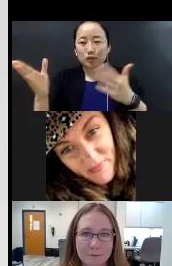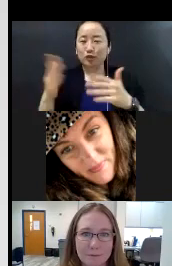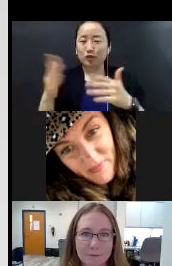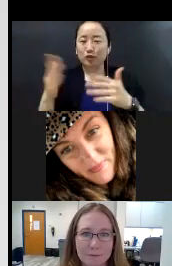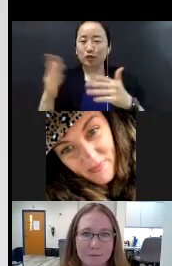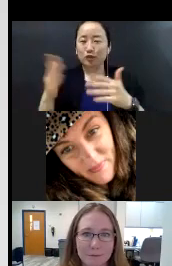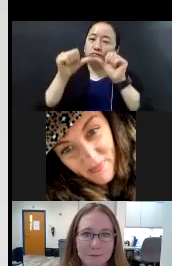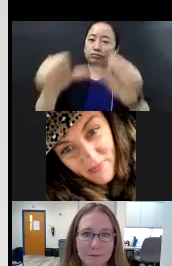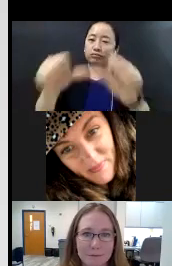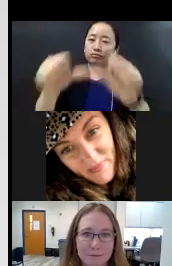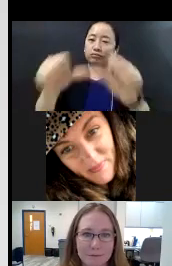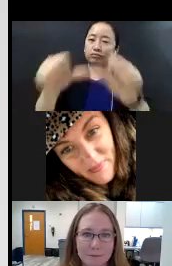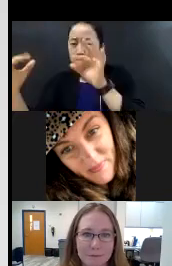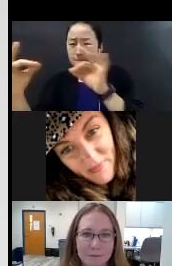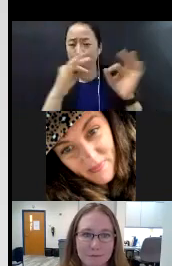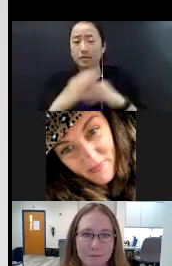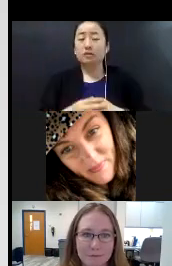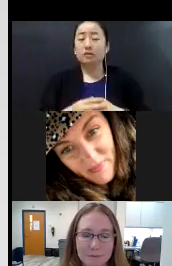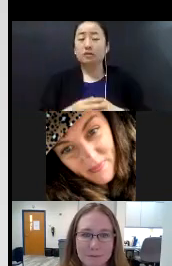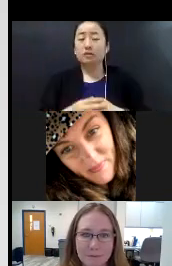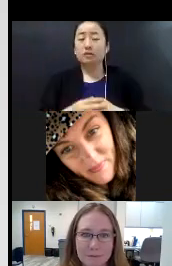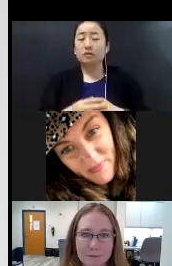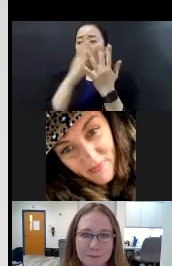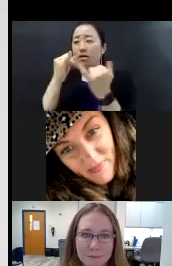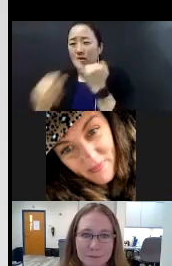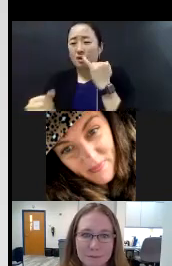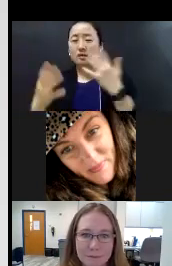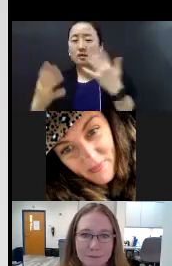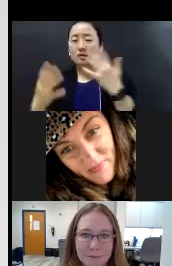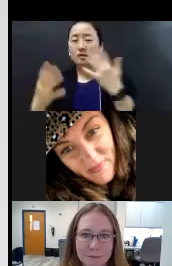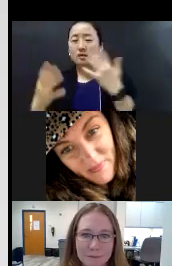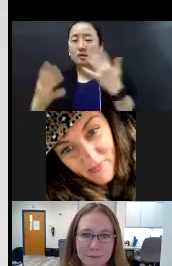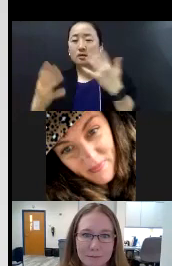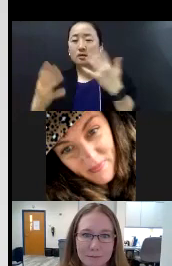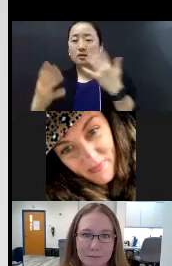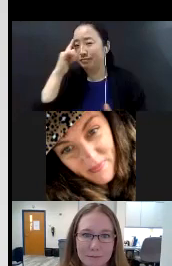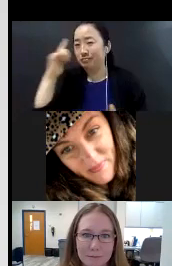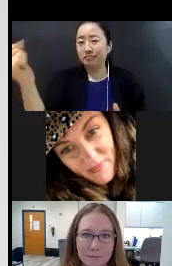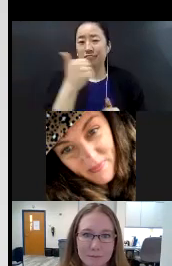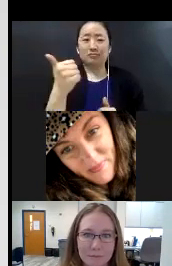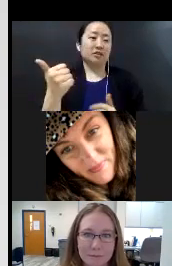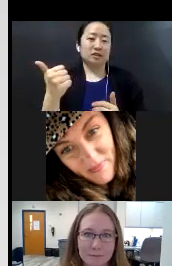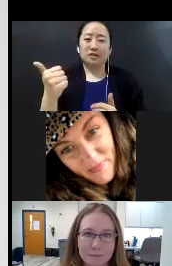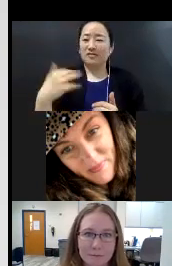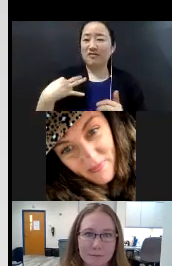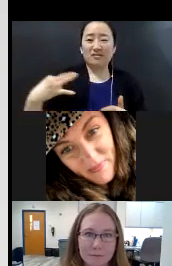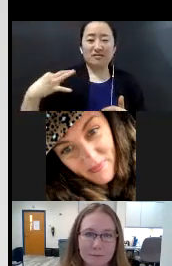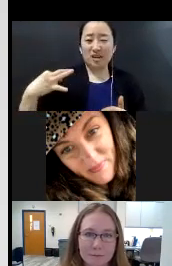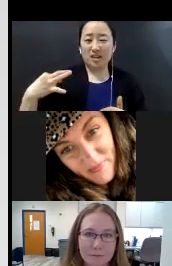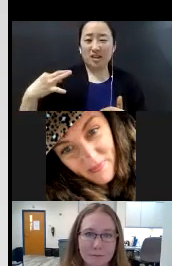THE LAST PART OF THE PROCESS IS WE OFFER A BRIEF OPTIONAL AND UNANIMOUS SURVEY THAT WE SEND TO THE FAMILIES THAT PARTICIPATED AFTER